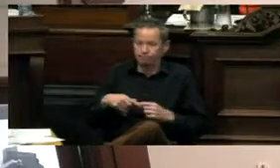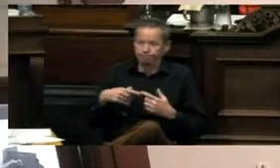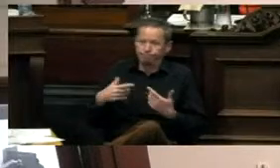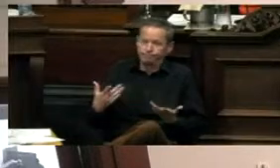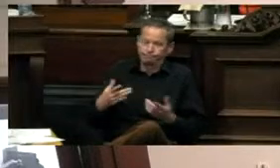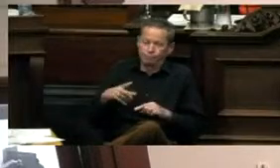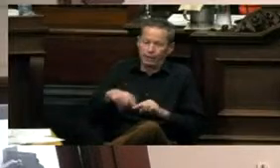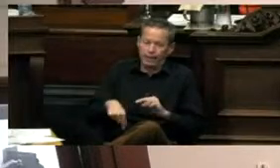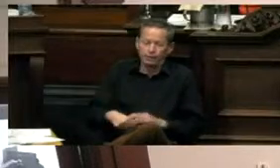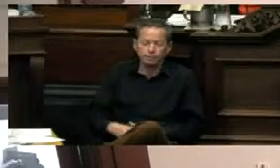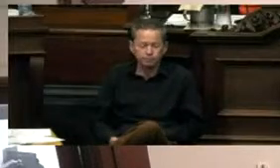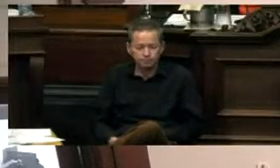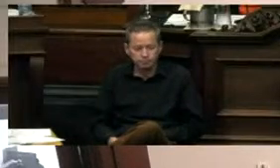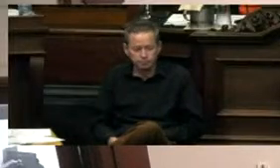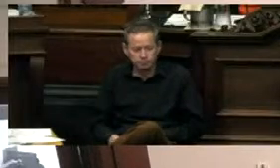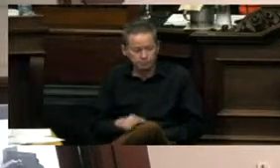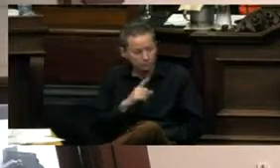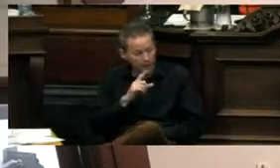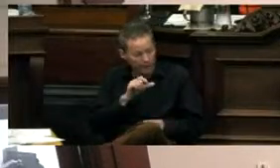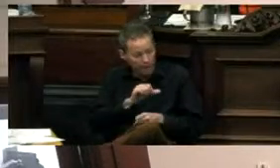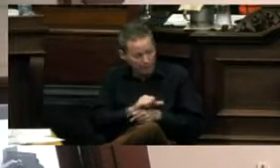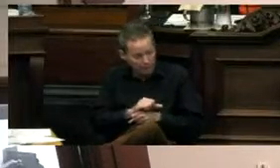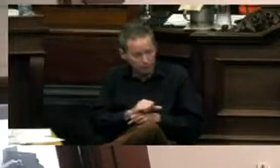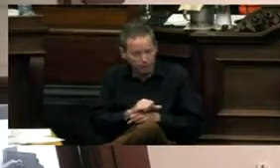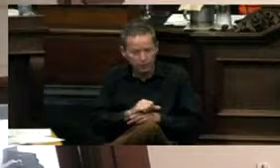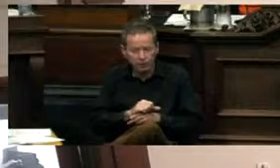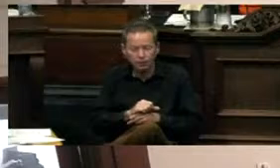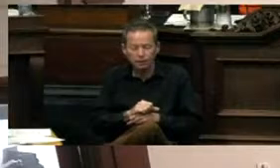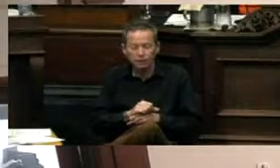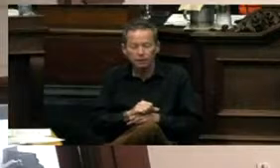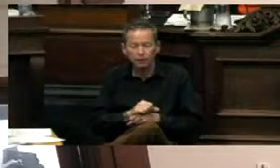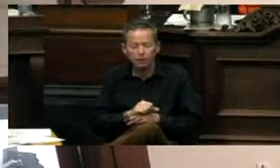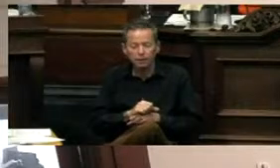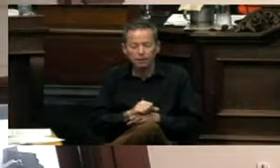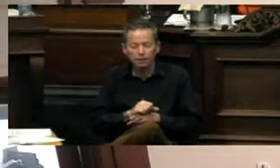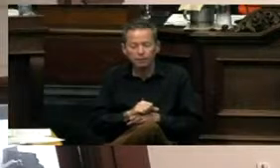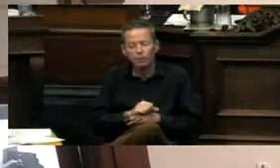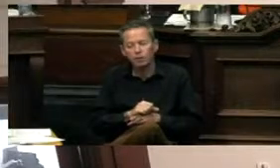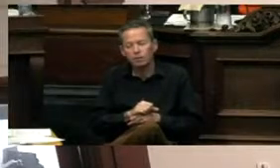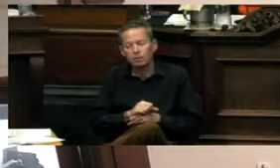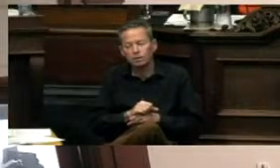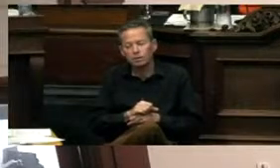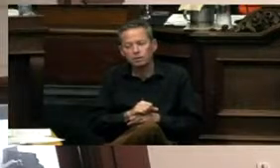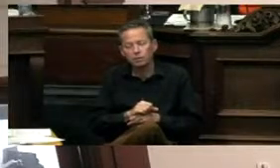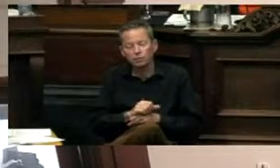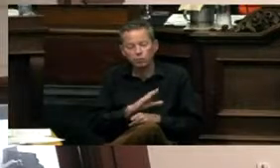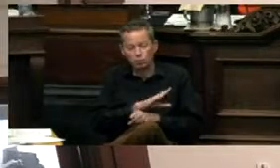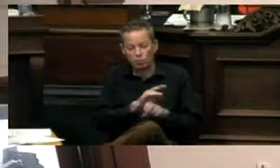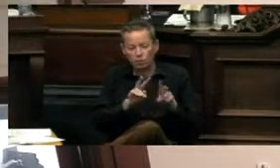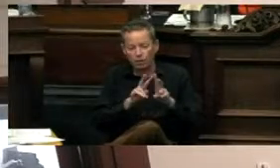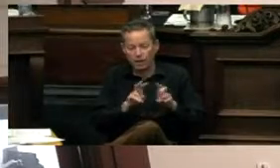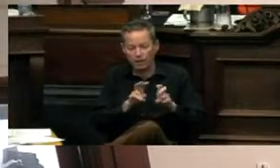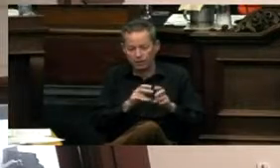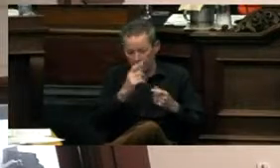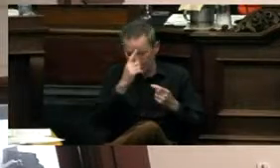particular time. So if we have the ability to do a quick swap so that we can have all nine